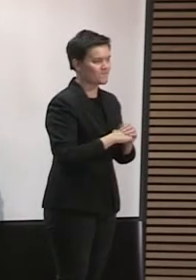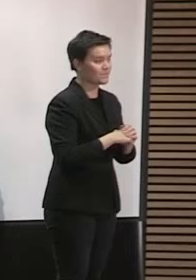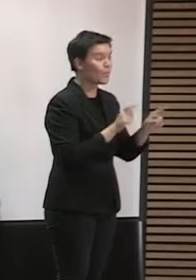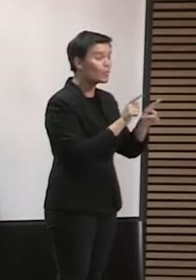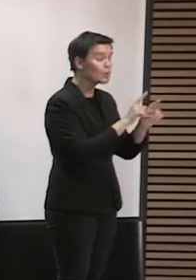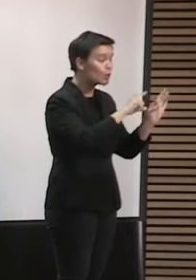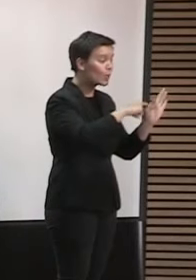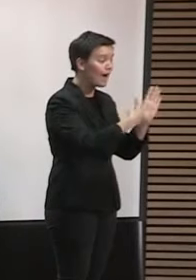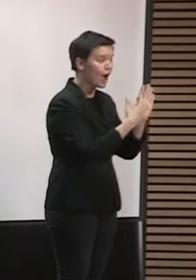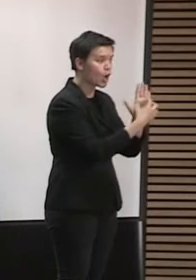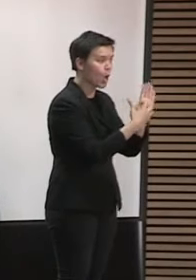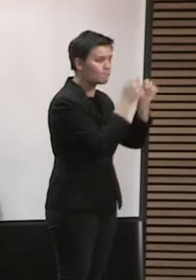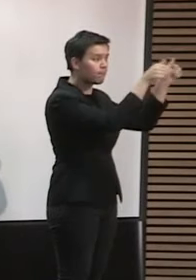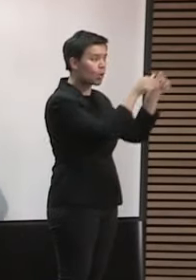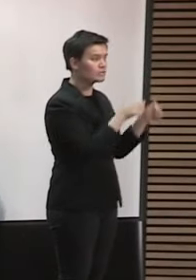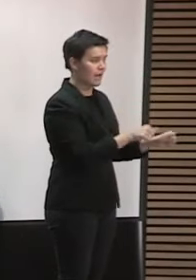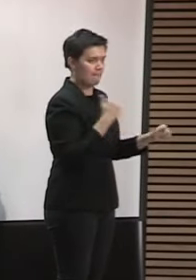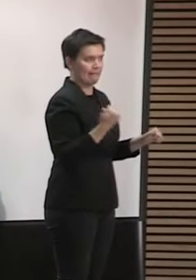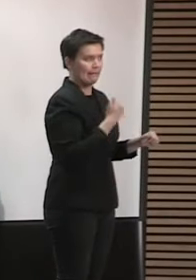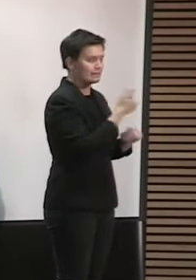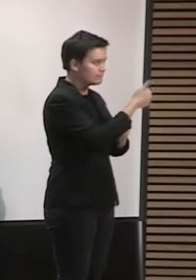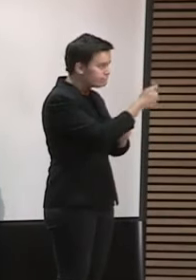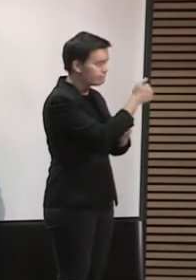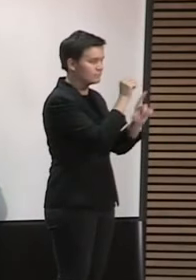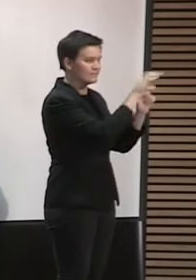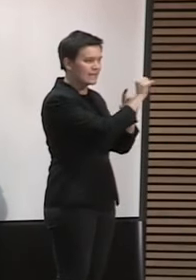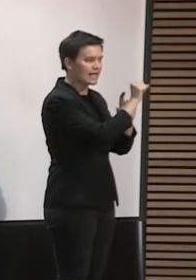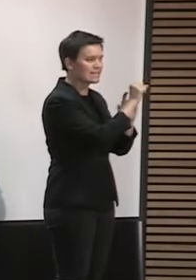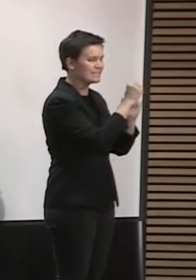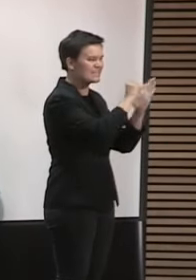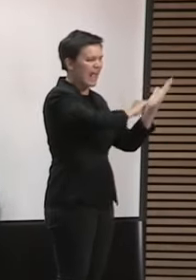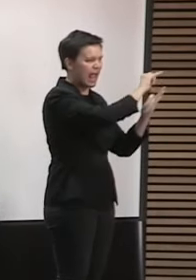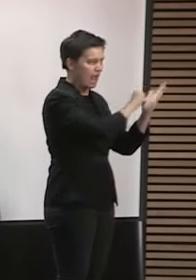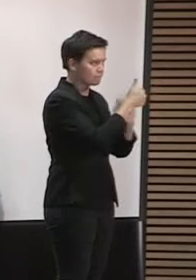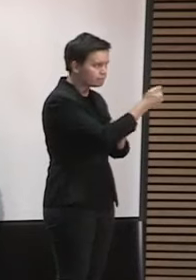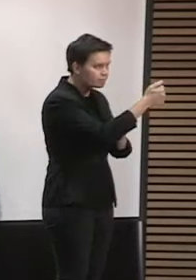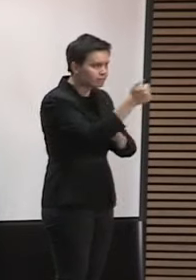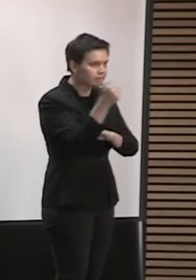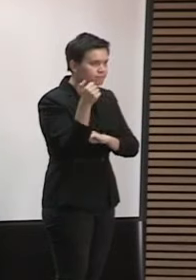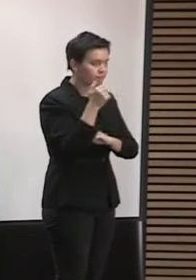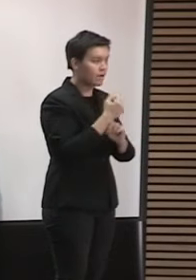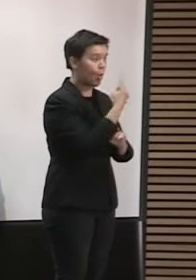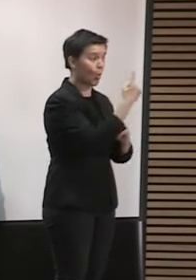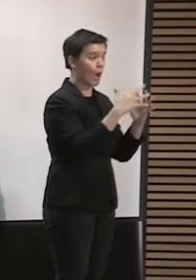Decisions about any change to neuter alert levels have not yet been made. Obviously, we're focused at the moment on